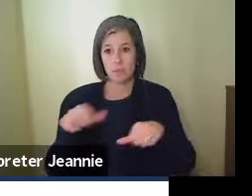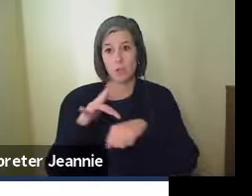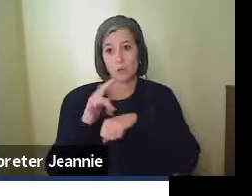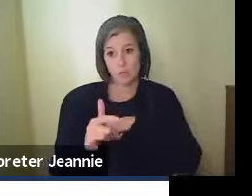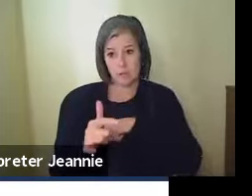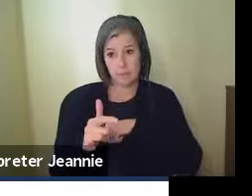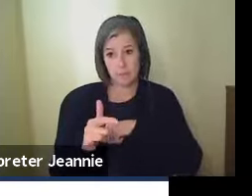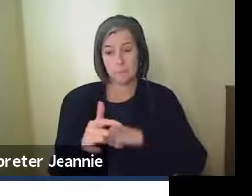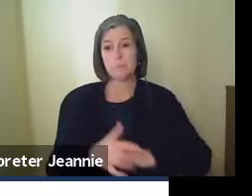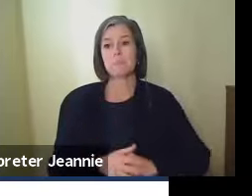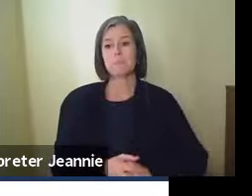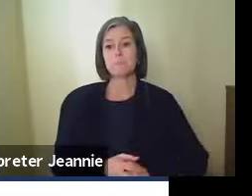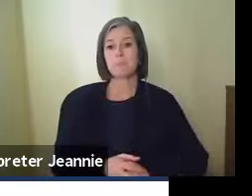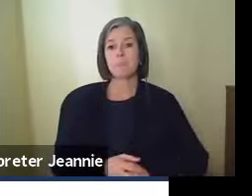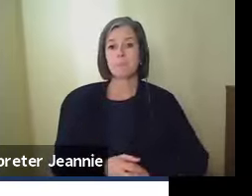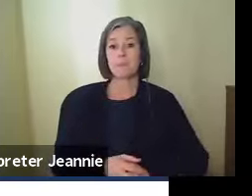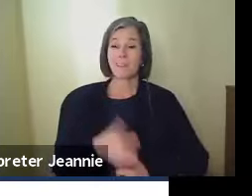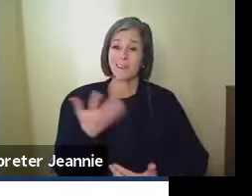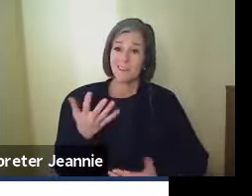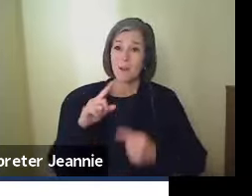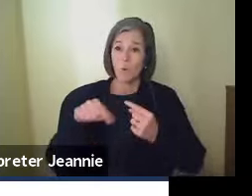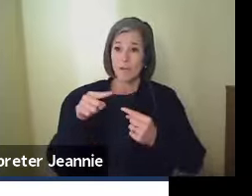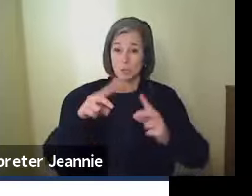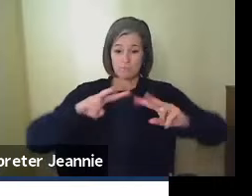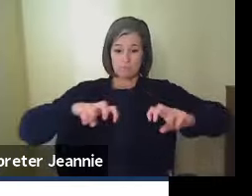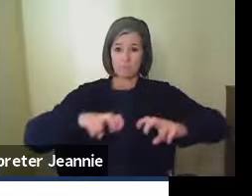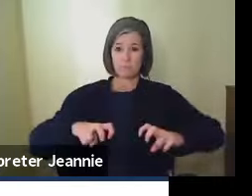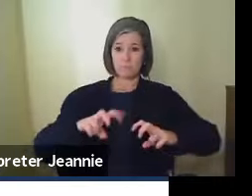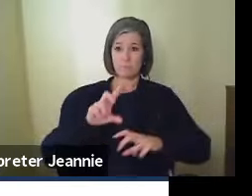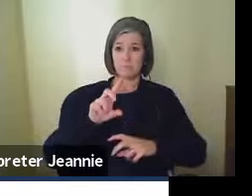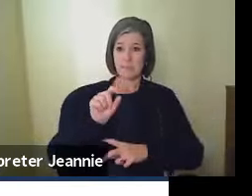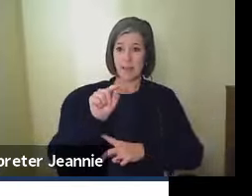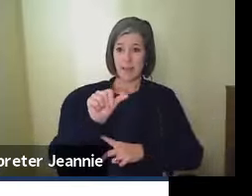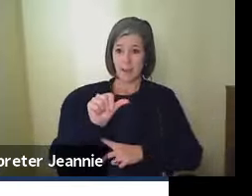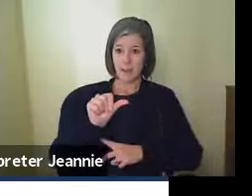You see, when you look at the data that death rates right now are increasing.